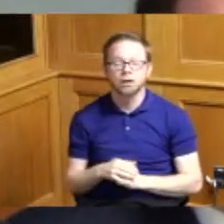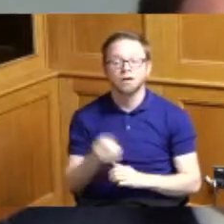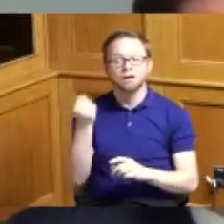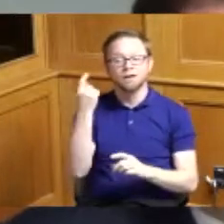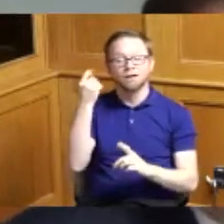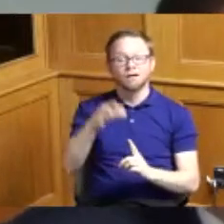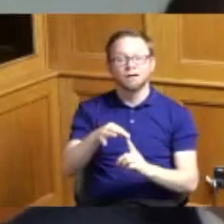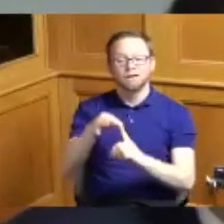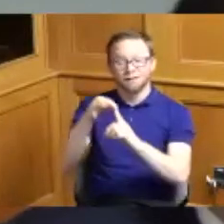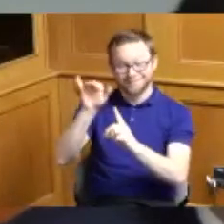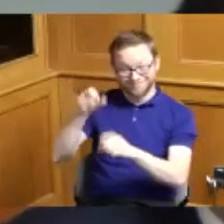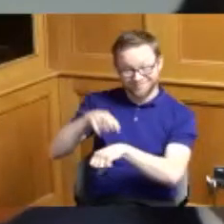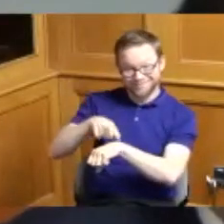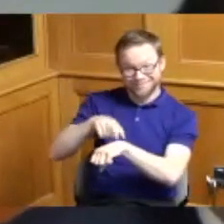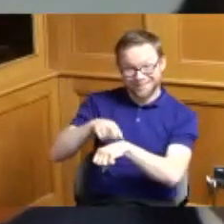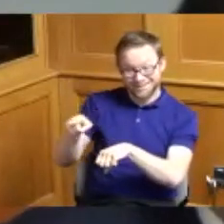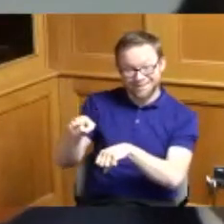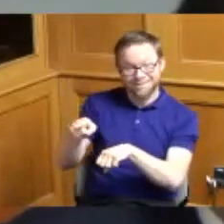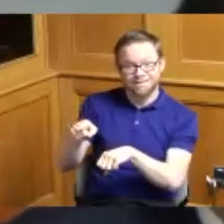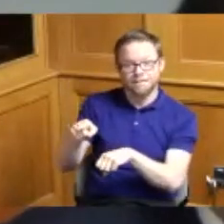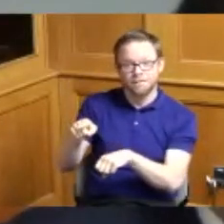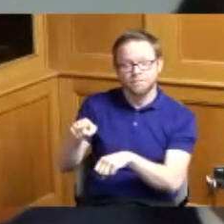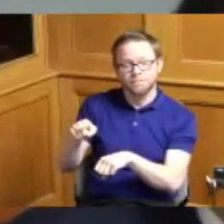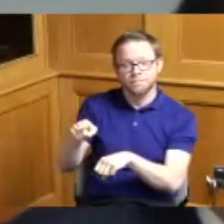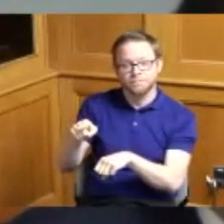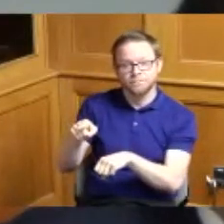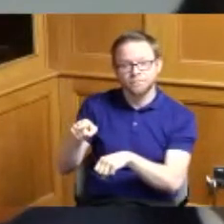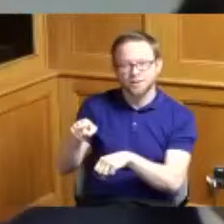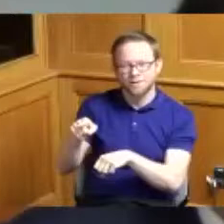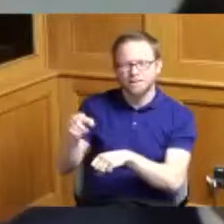it was at that point in time that it was identified that the coroners from a from